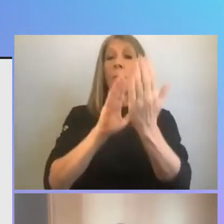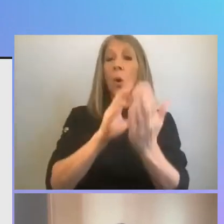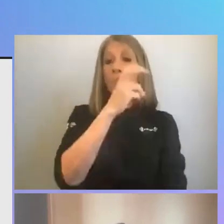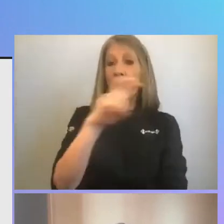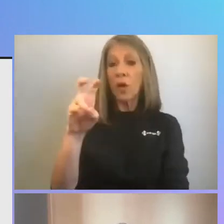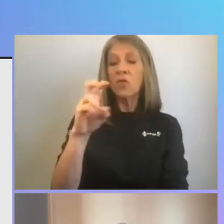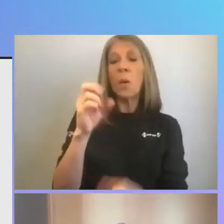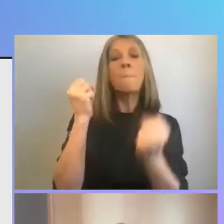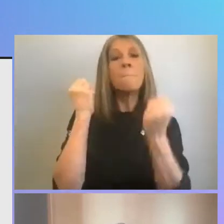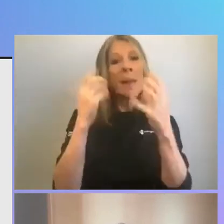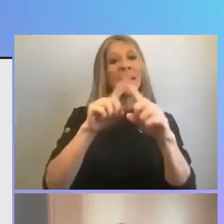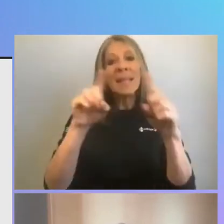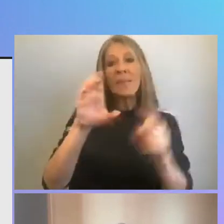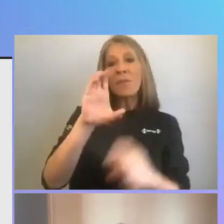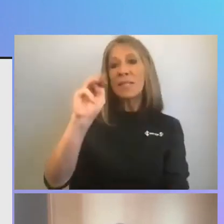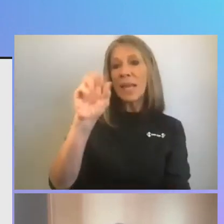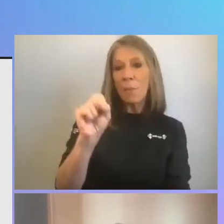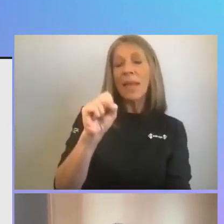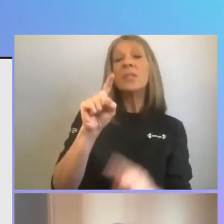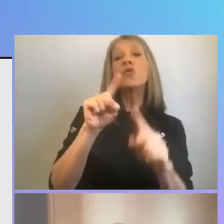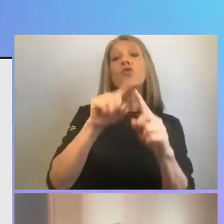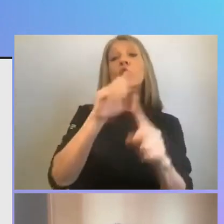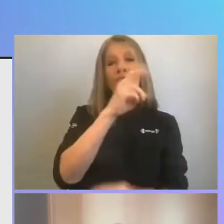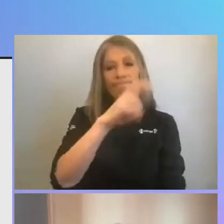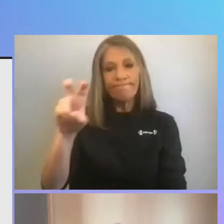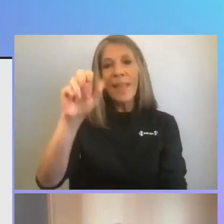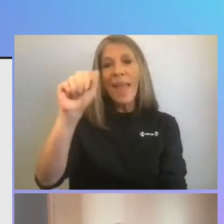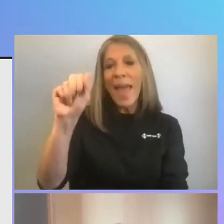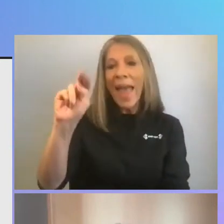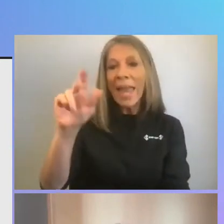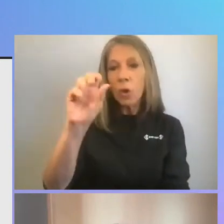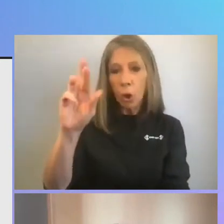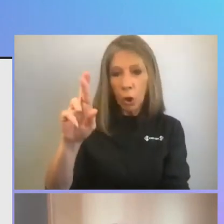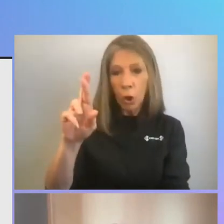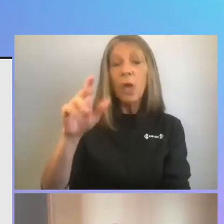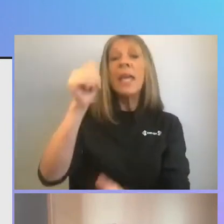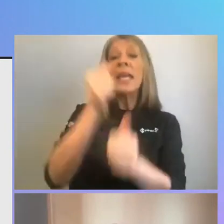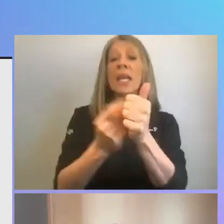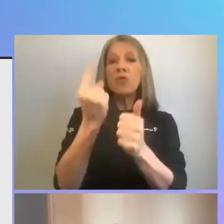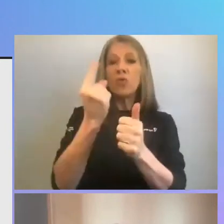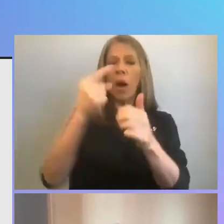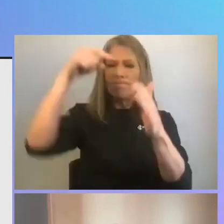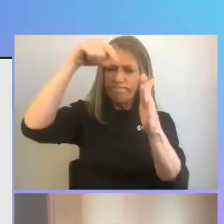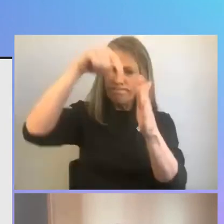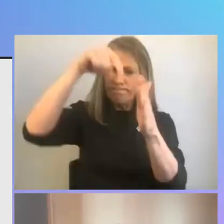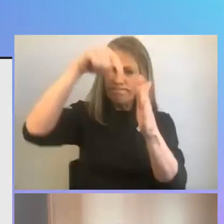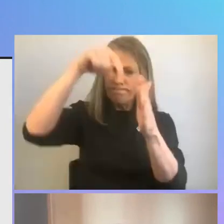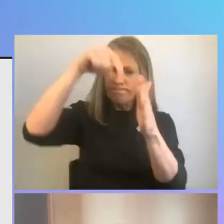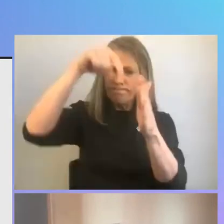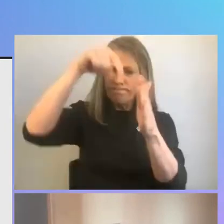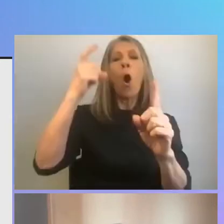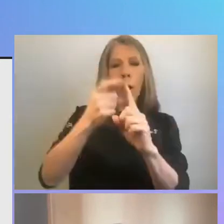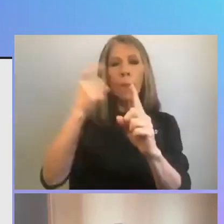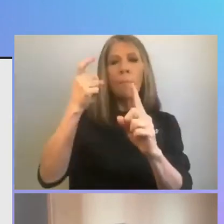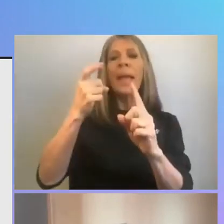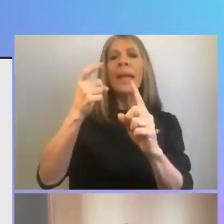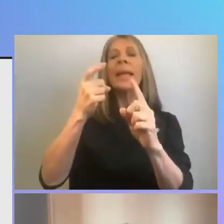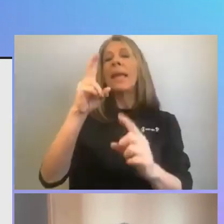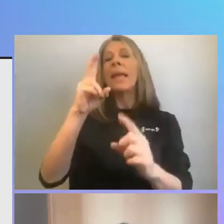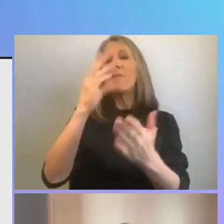components over to angular. So each component went through a thorough manual and automated validation, including keyboard